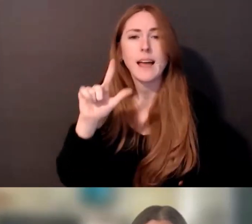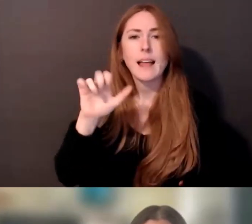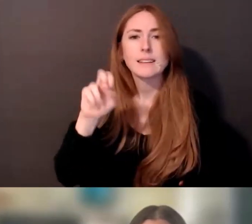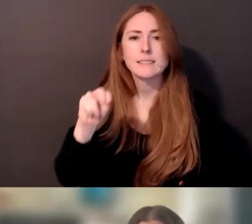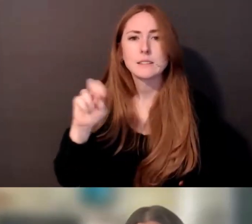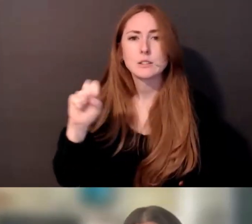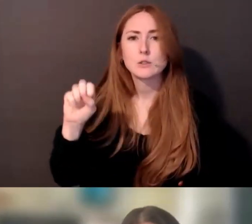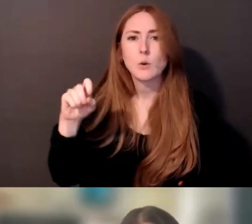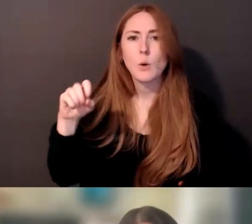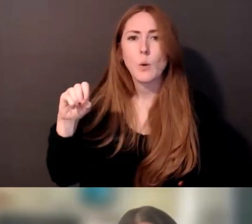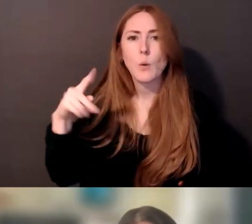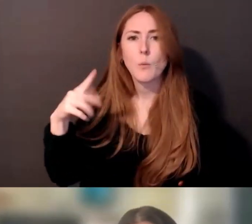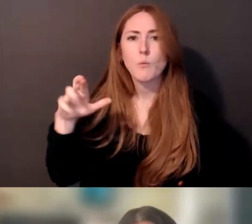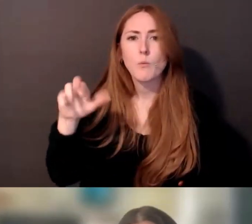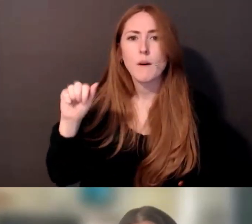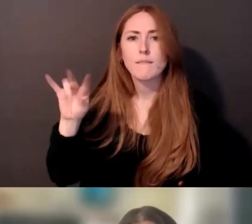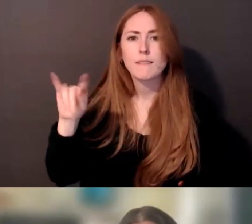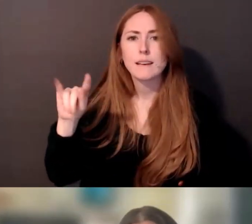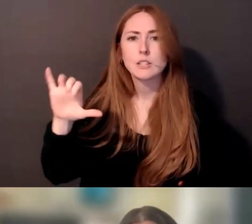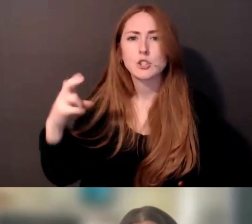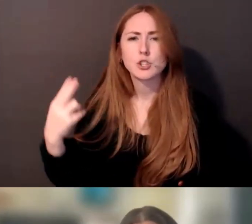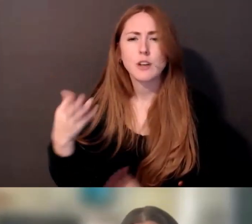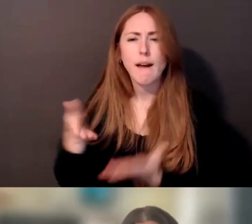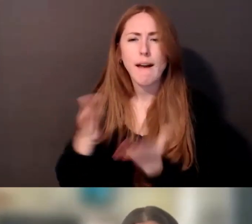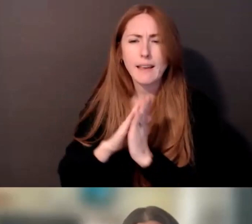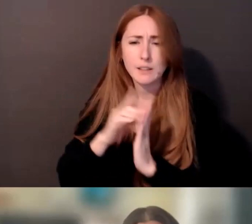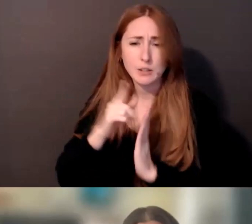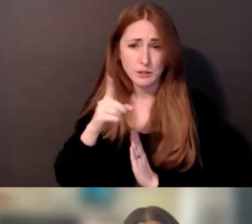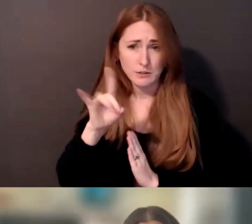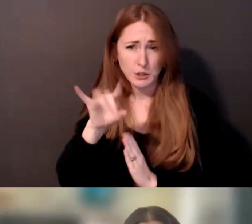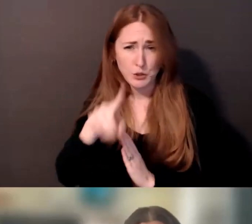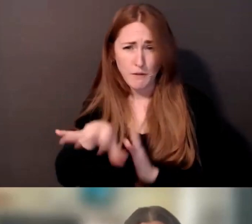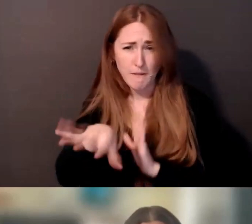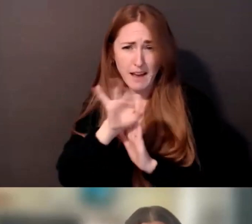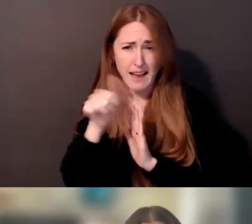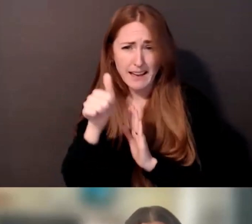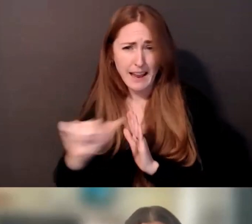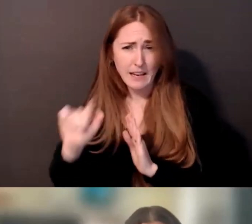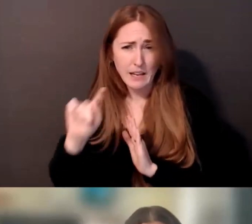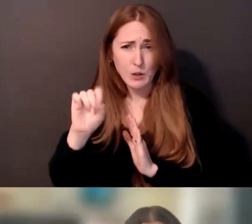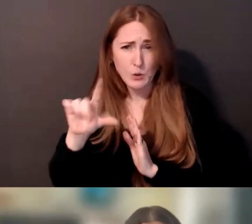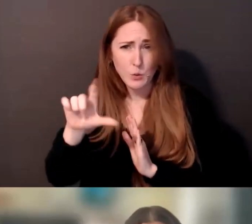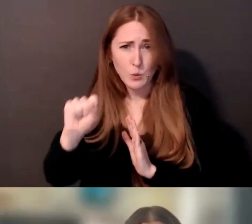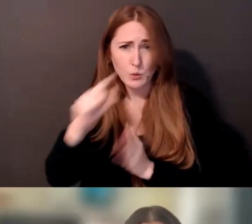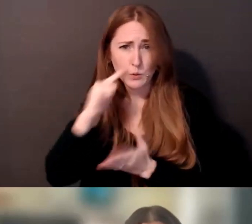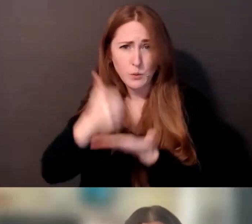find any validated tools to help evaluate data visualization systematically?